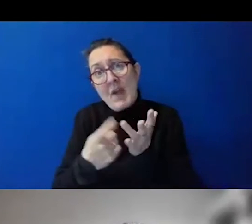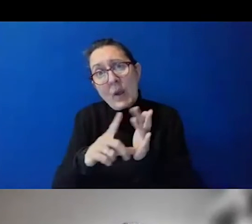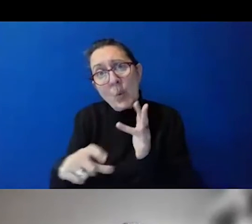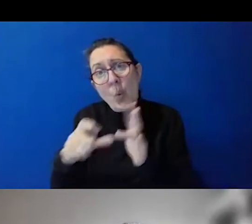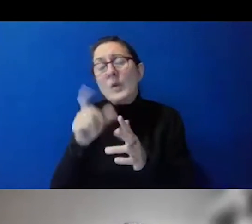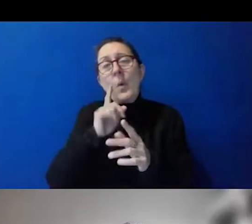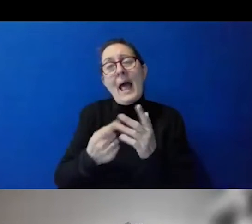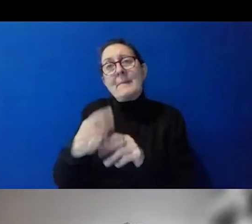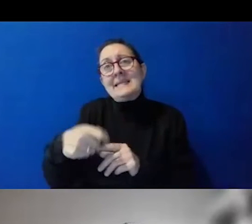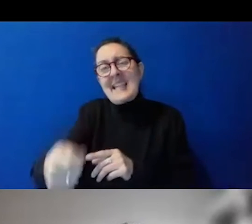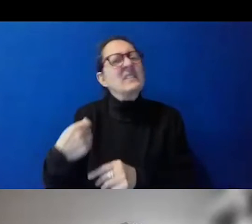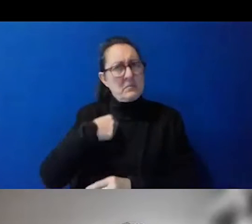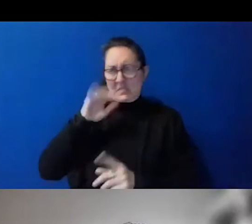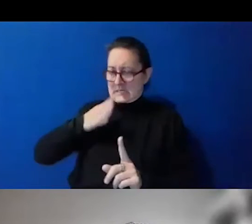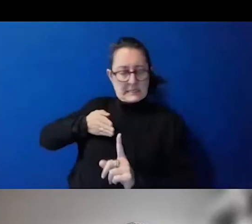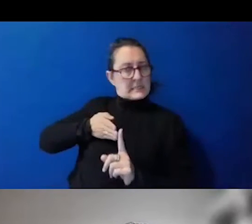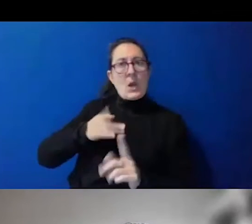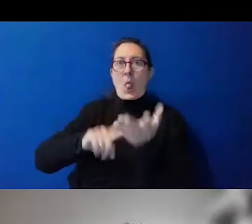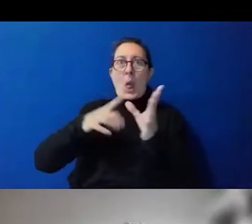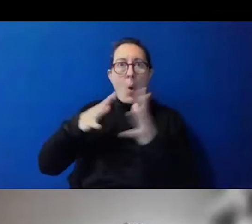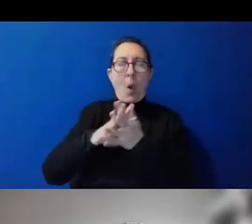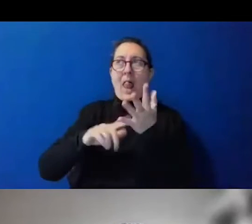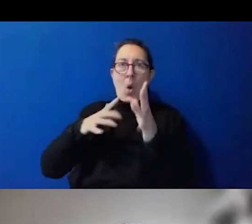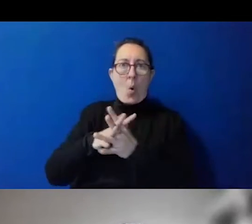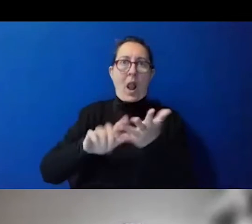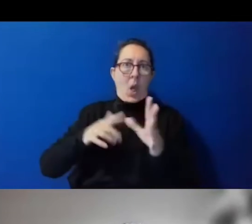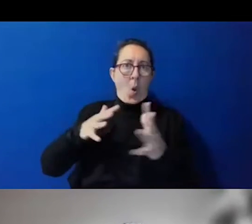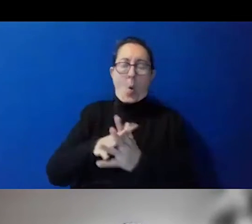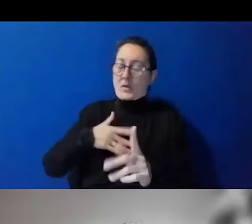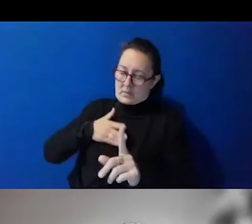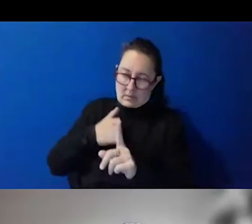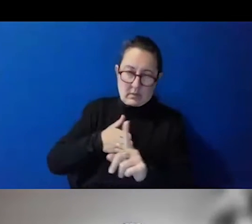and what when a lawyer is talking about things we're looking at the legal problem and figuring